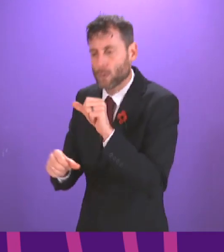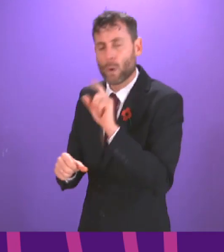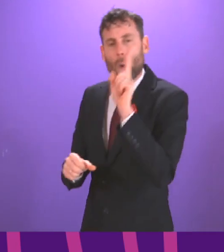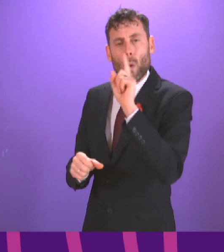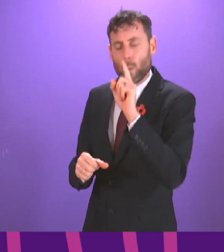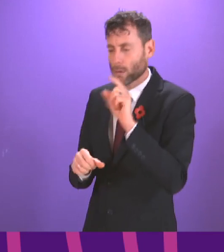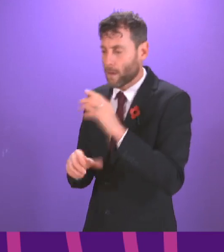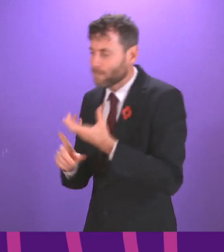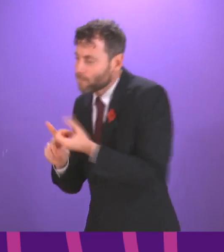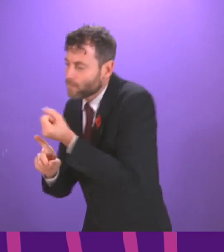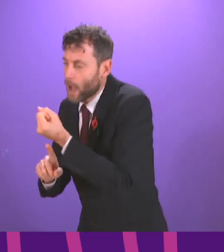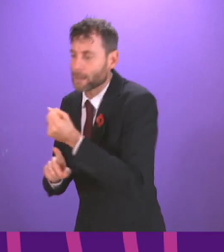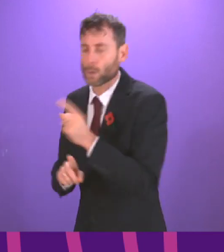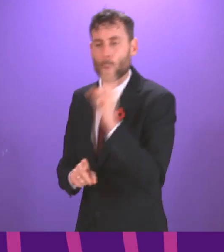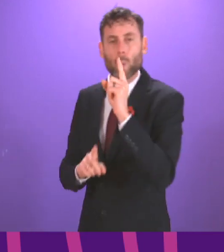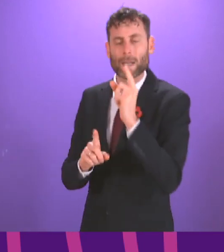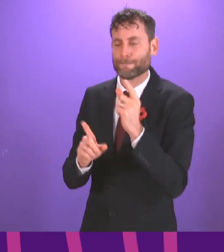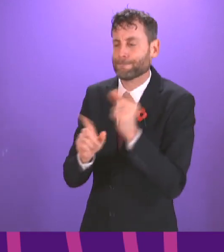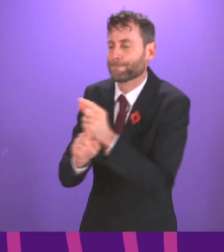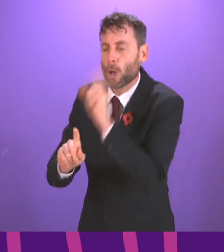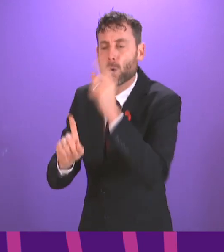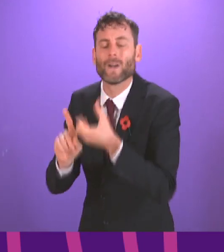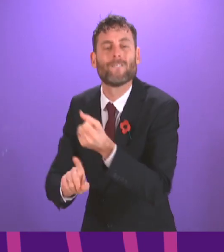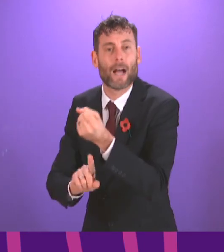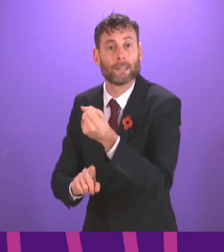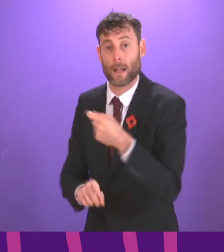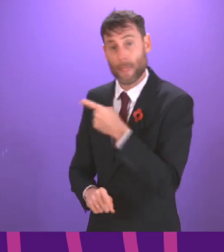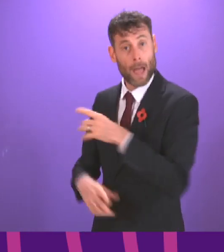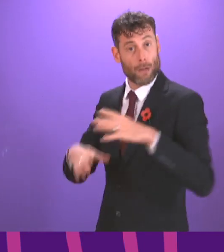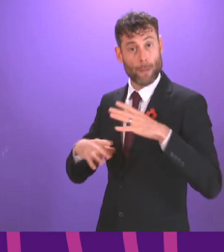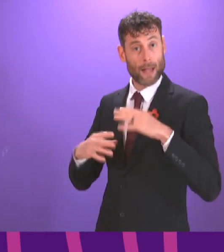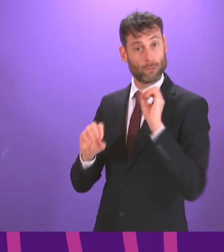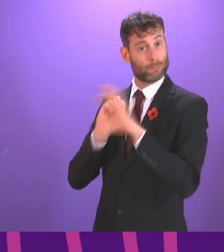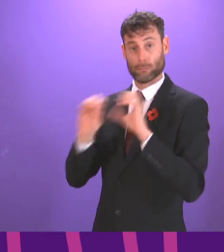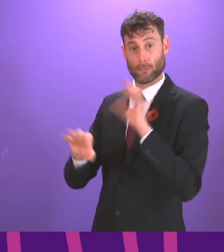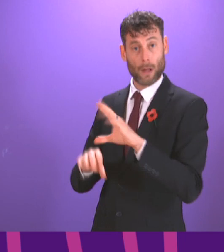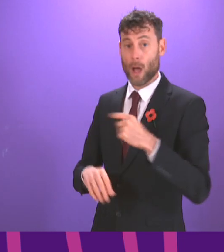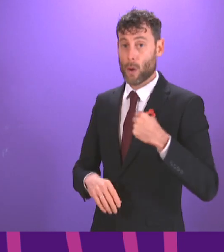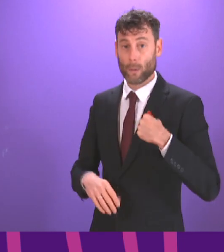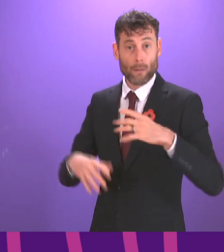which nobody has ever shied away from. We will continue to do whatever work is required.